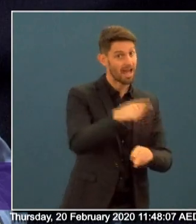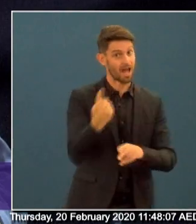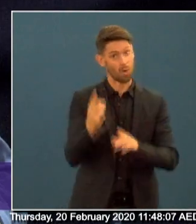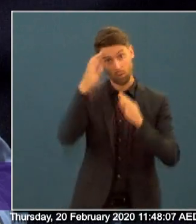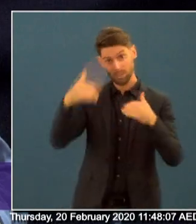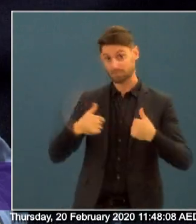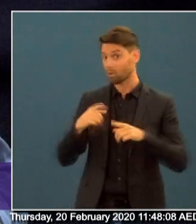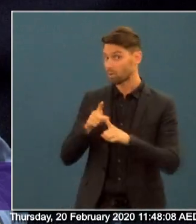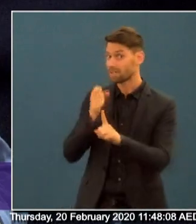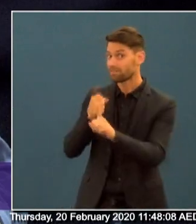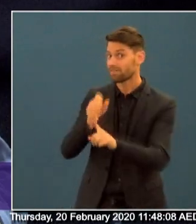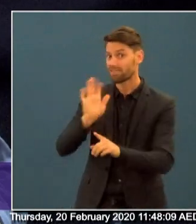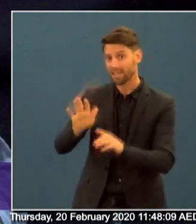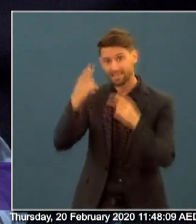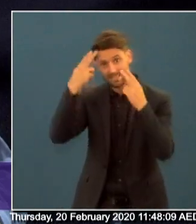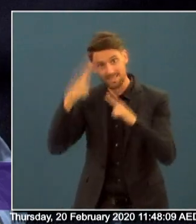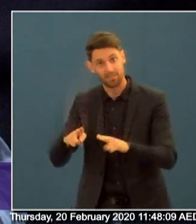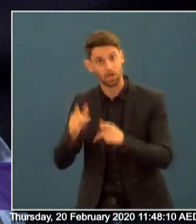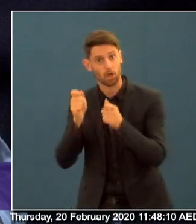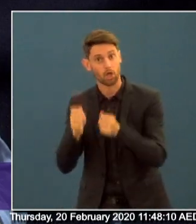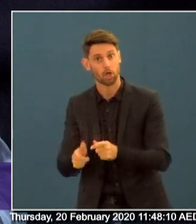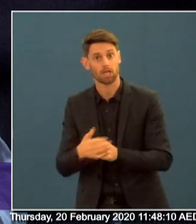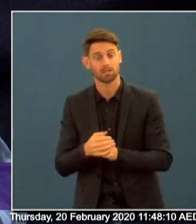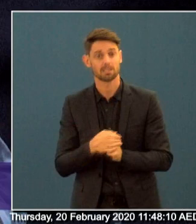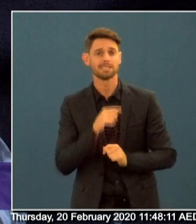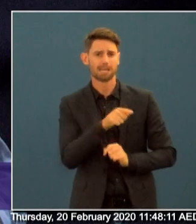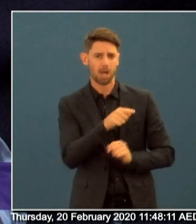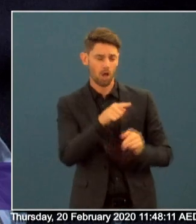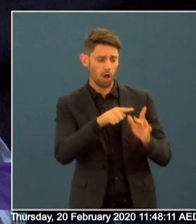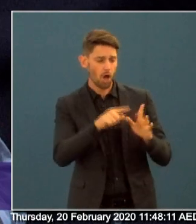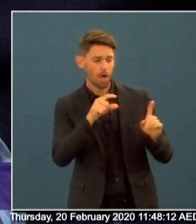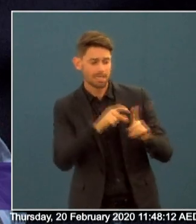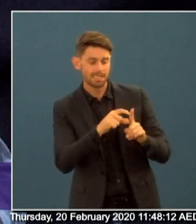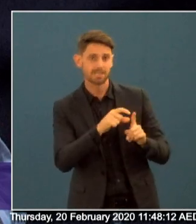For this group, mental illness is brought forward by a number of years.